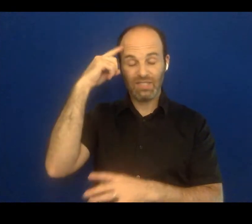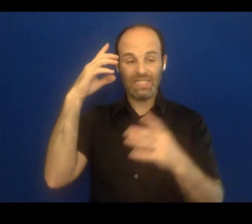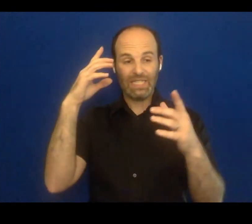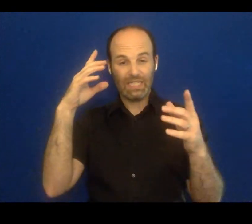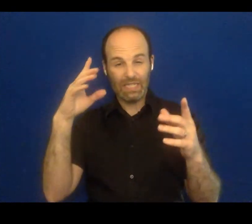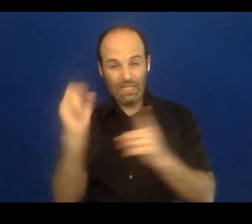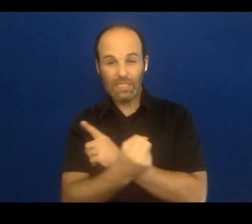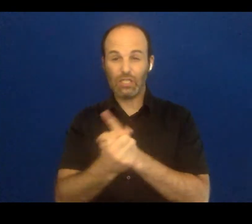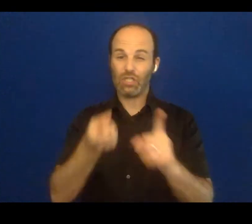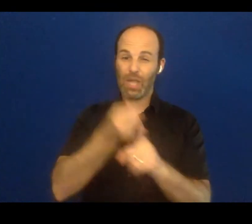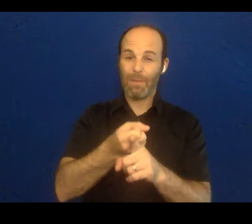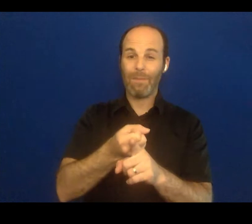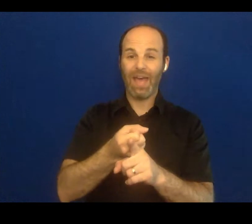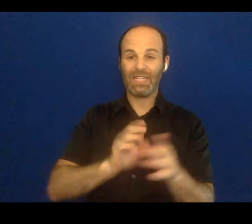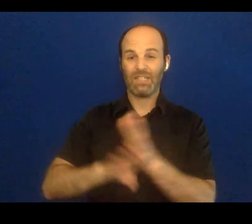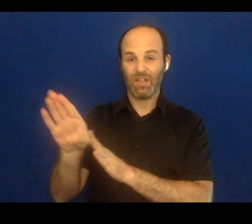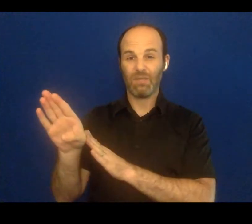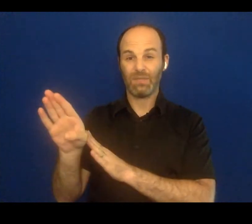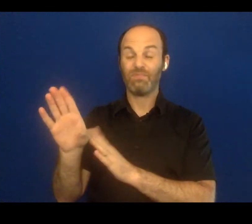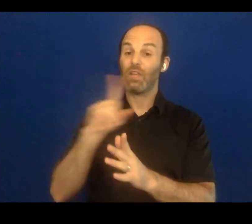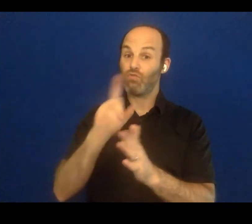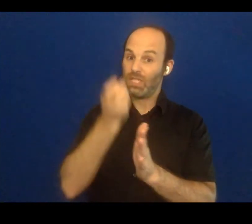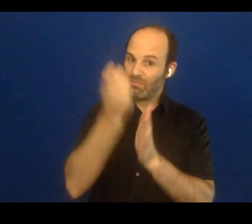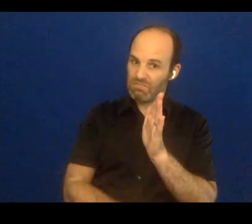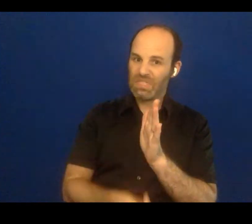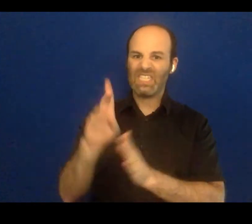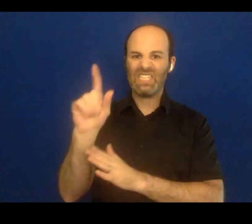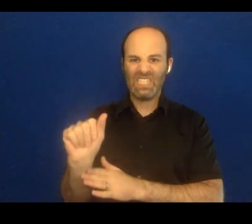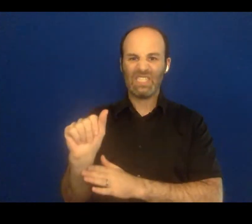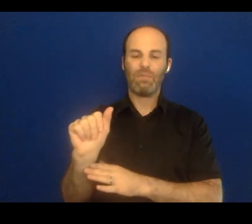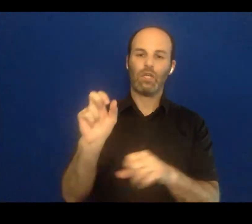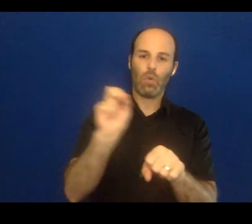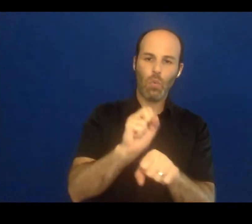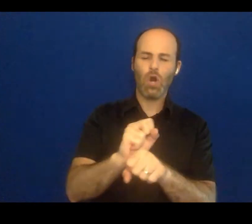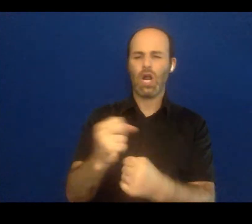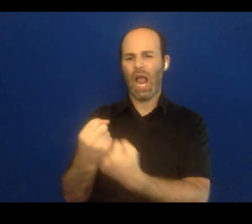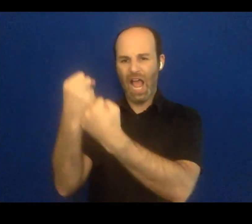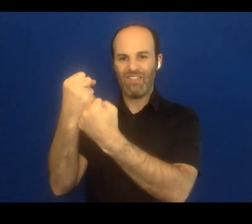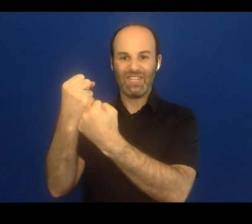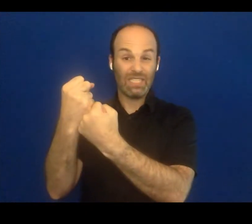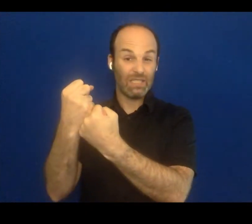AFFECT DEVELOPMENT AND GOT INVOLVED IN THE DISABILITY WORK AND FOCUSED ADVOCACY DURING MY